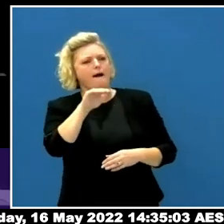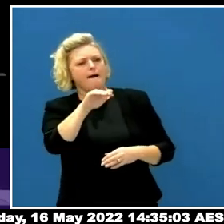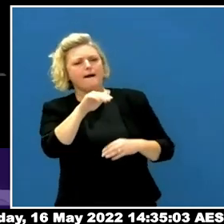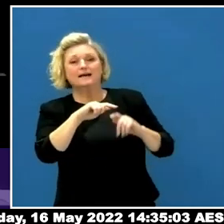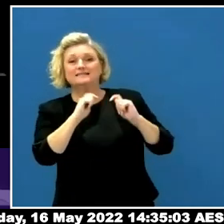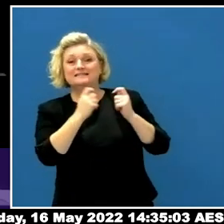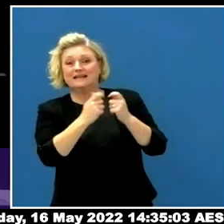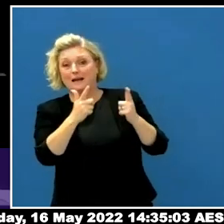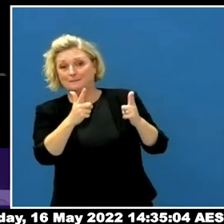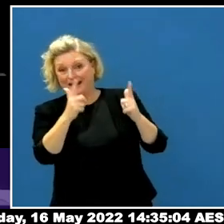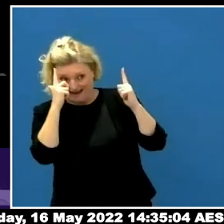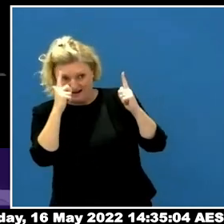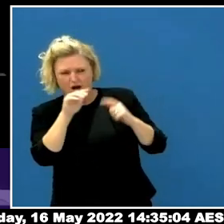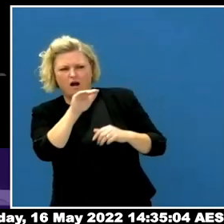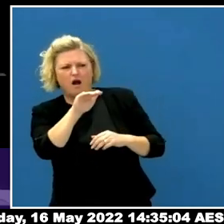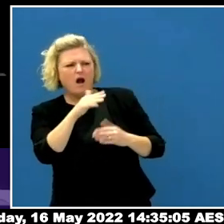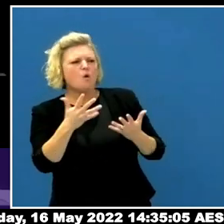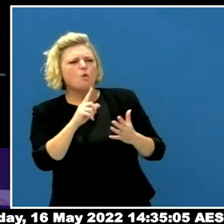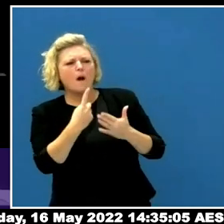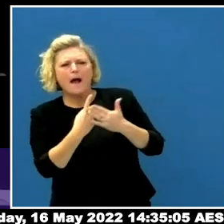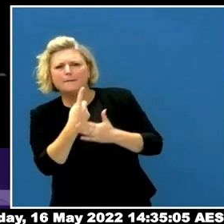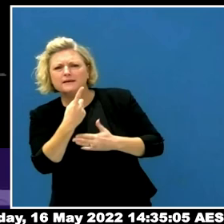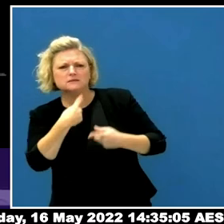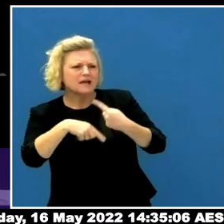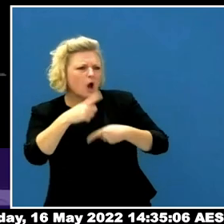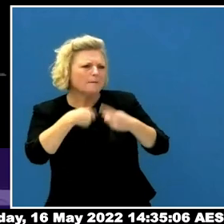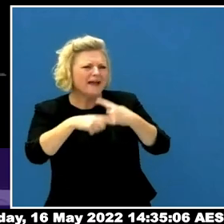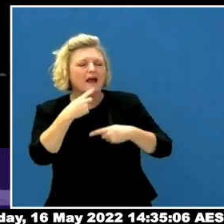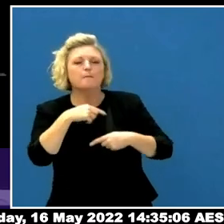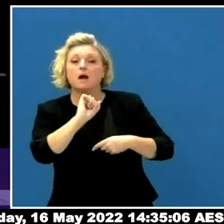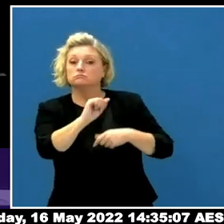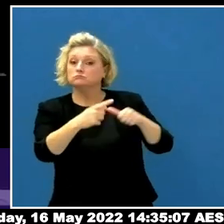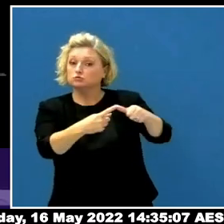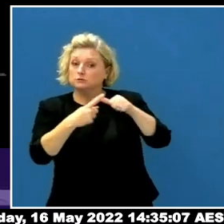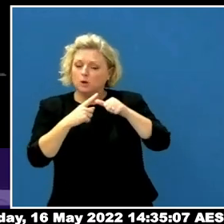they weren't to discuss it. Right.